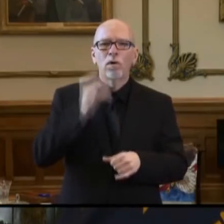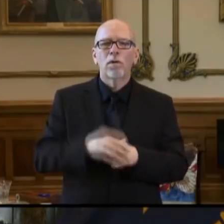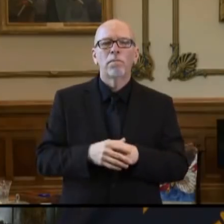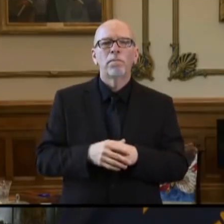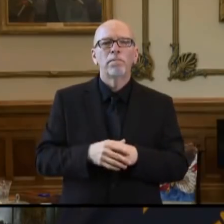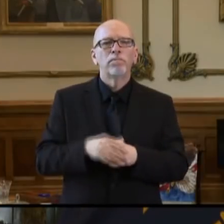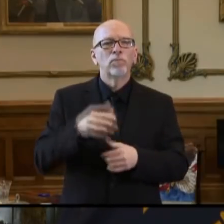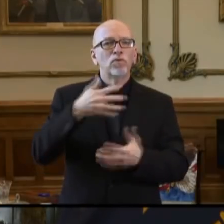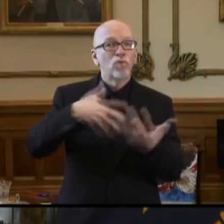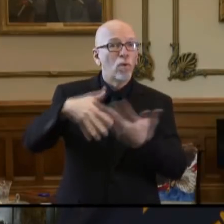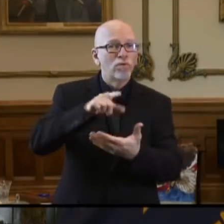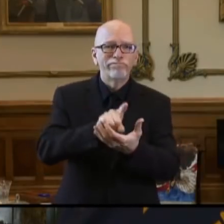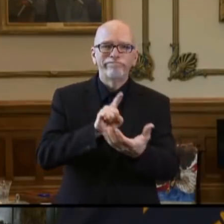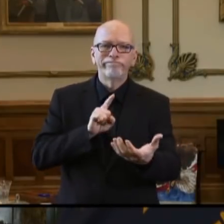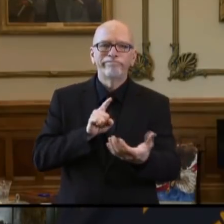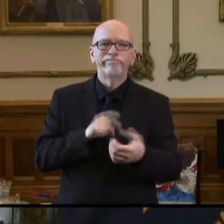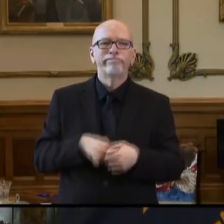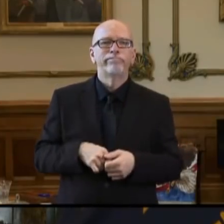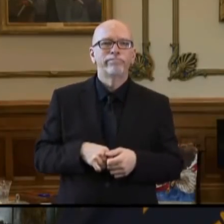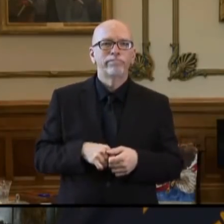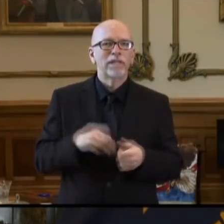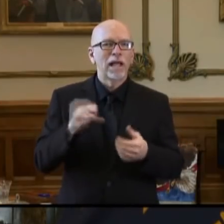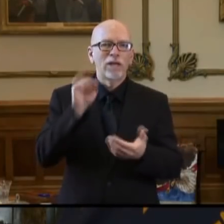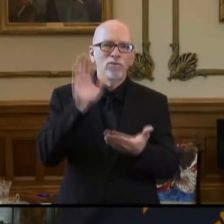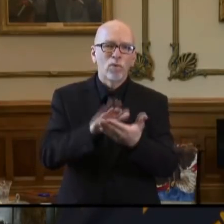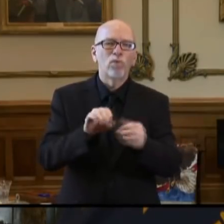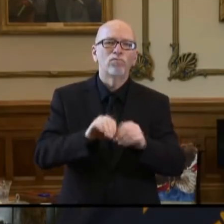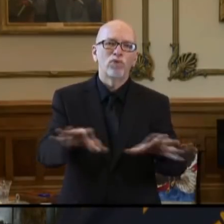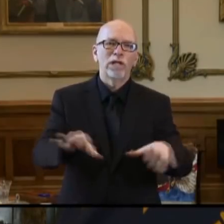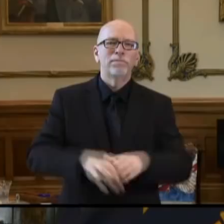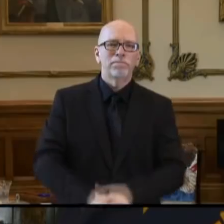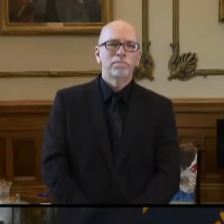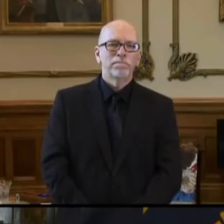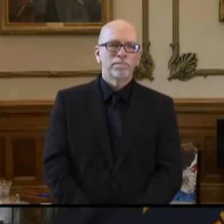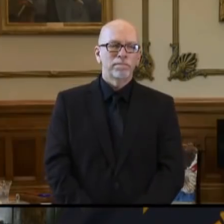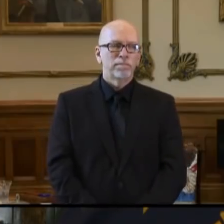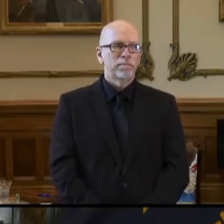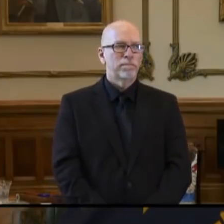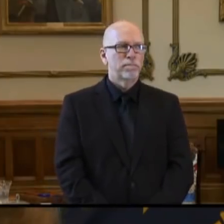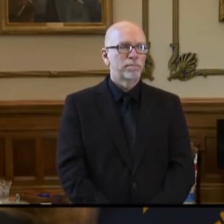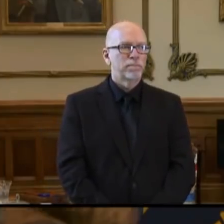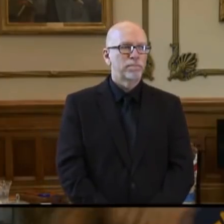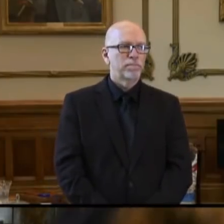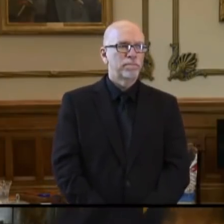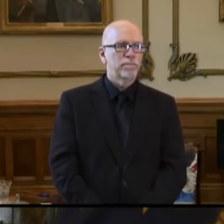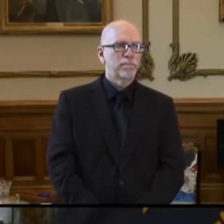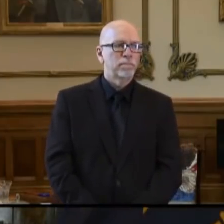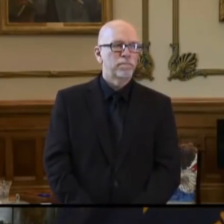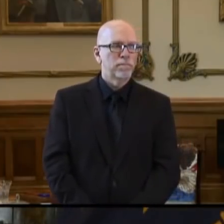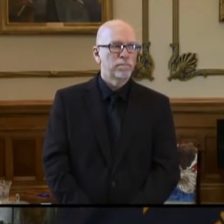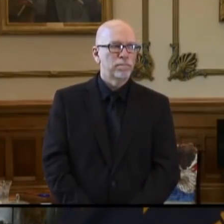WANT TO PERSONALLY THANK ALL OF YOU WHO ARE DOING WHAT YOU CAN TO STAY HOME. SOCIAL DISTANCE